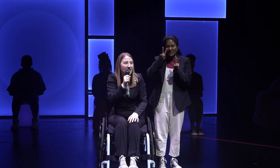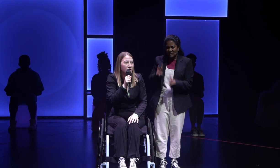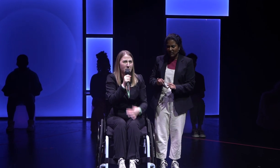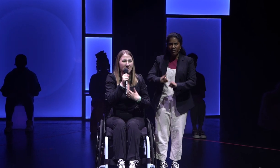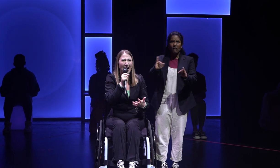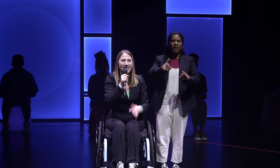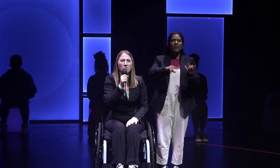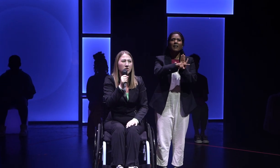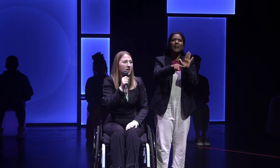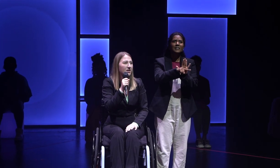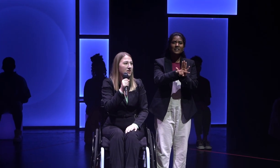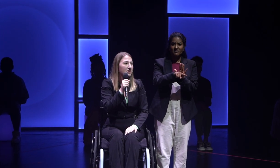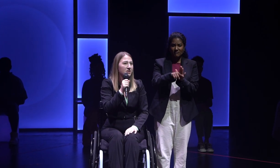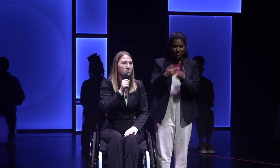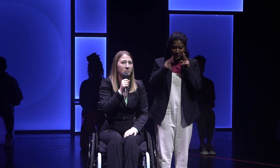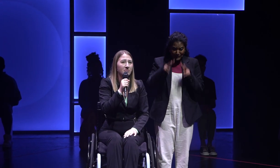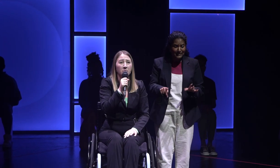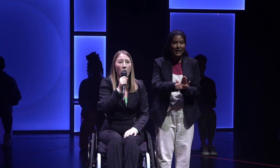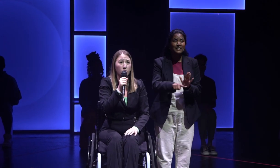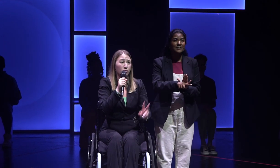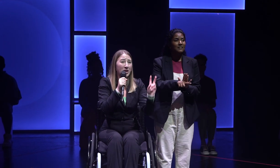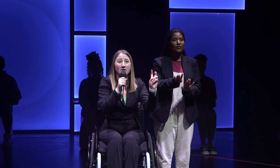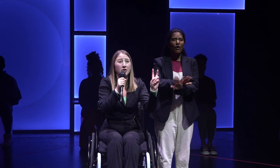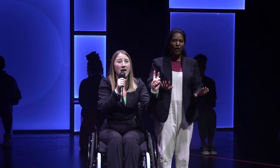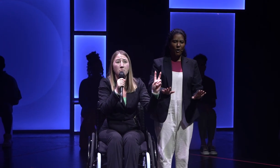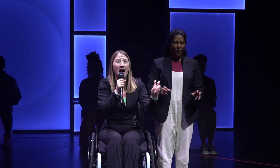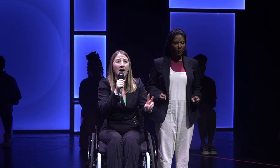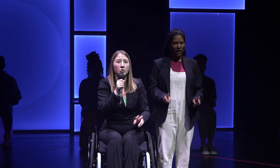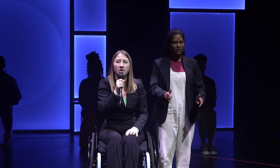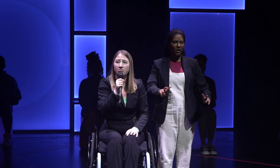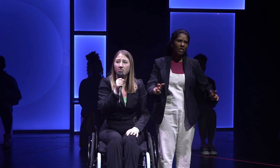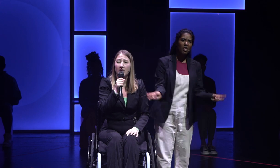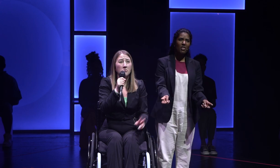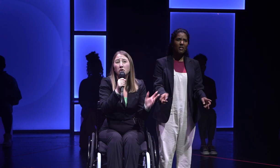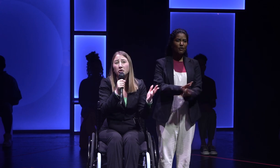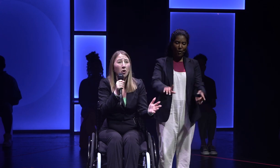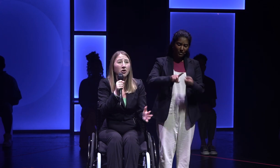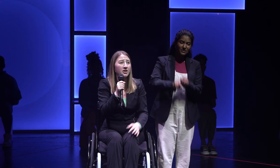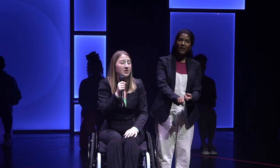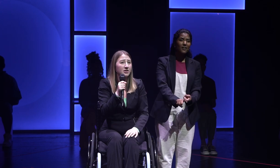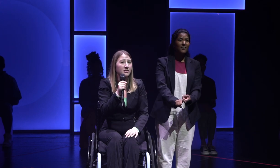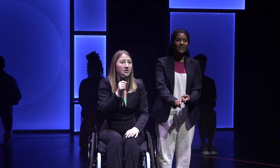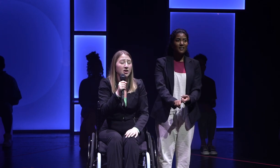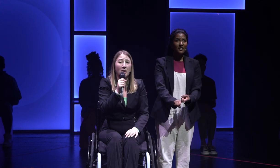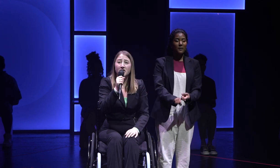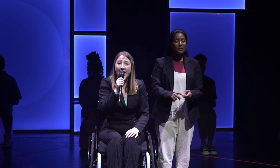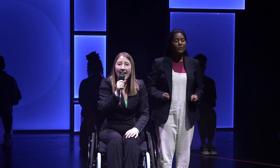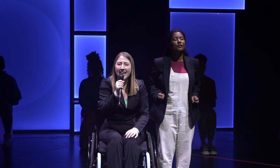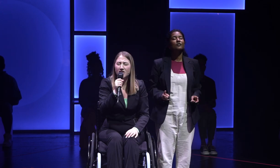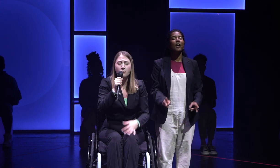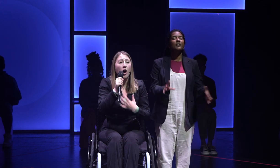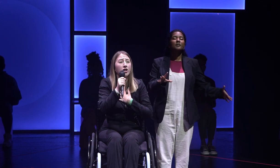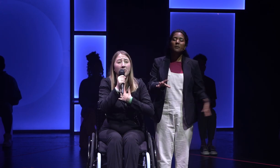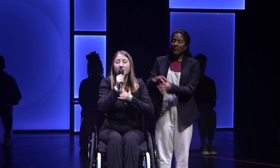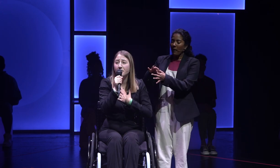don't. I'm not "wheelchair bound". I'm not stuck. My chair is a part of my freedom,